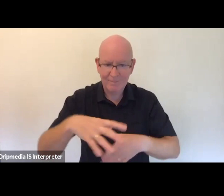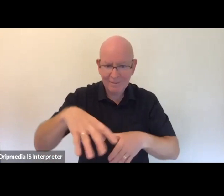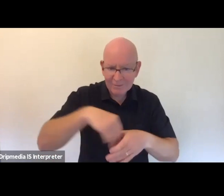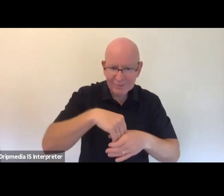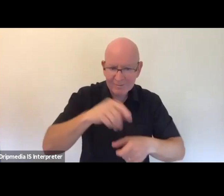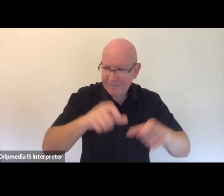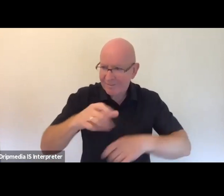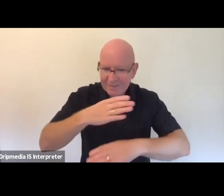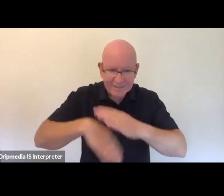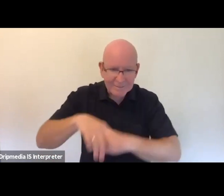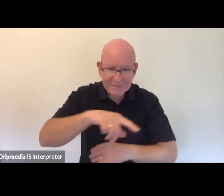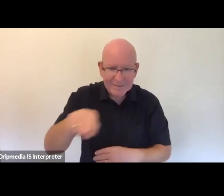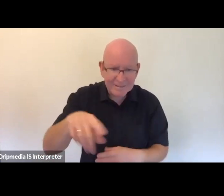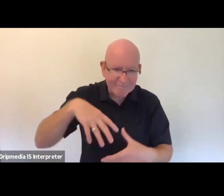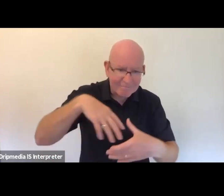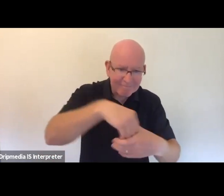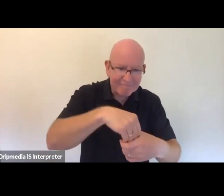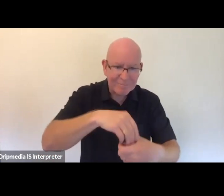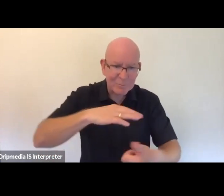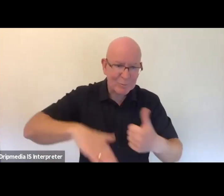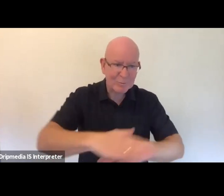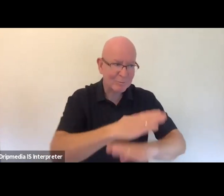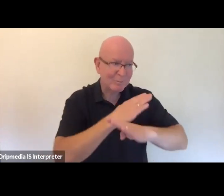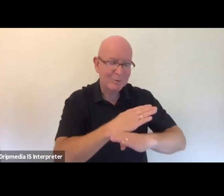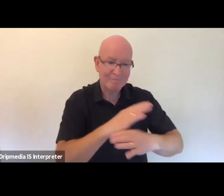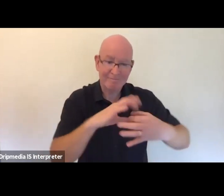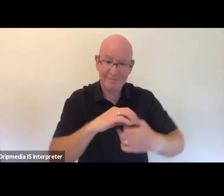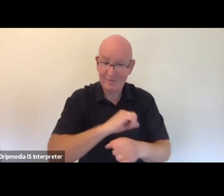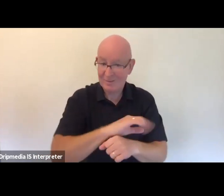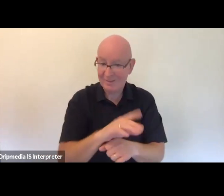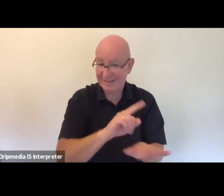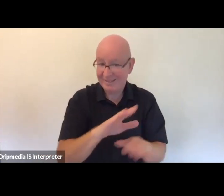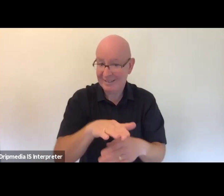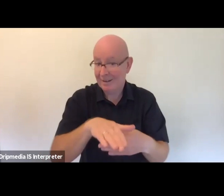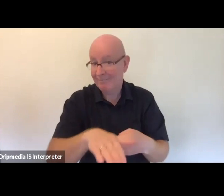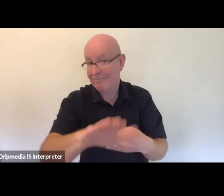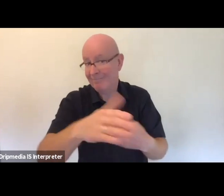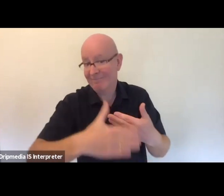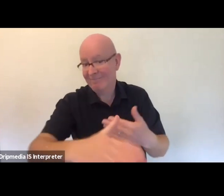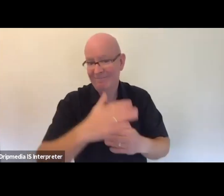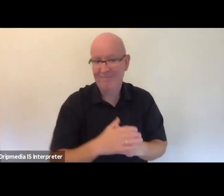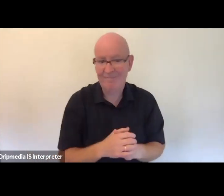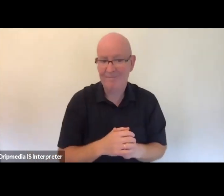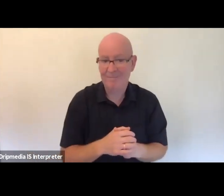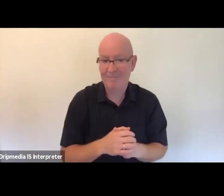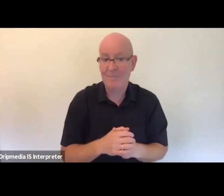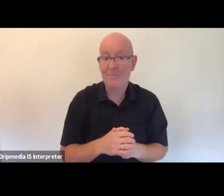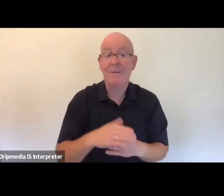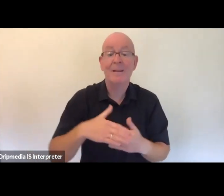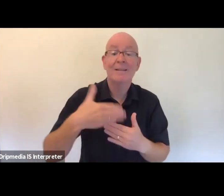some more technical issues on disability identification and assessment, as well as, cash